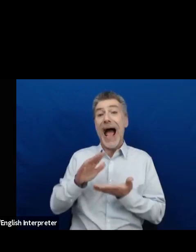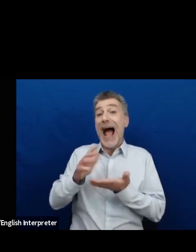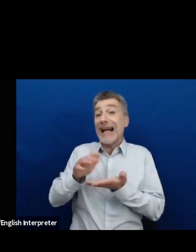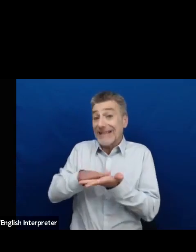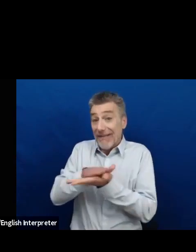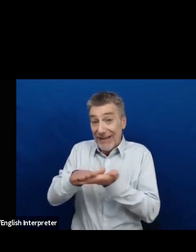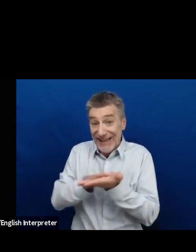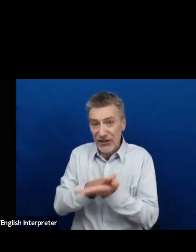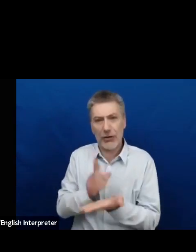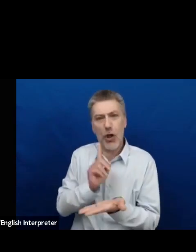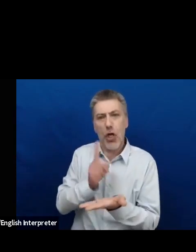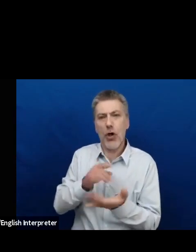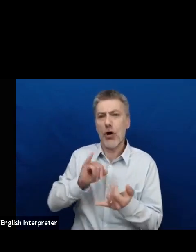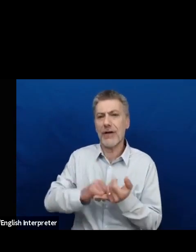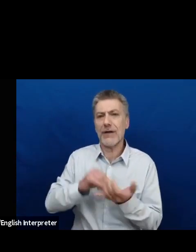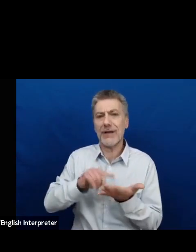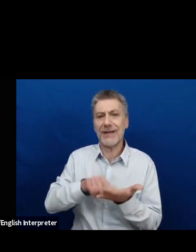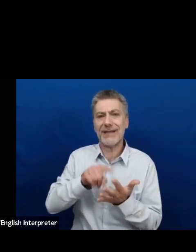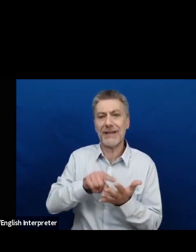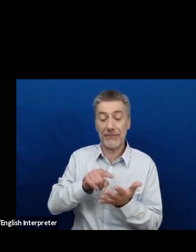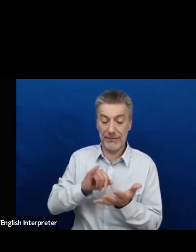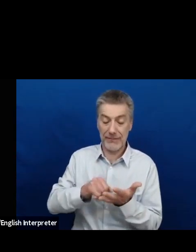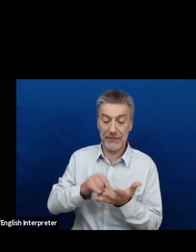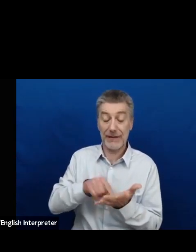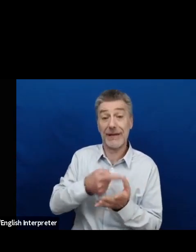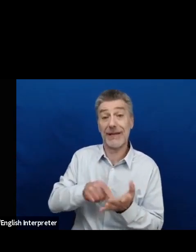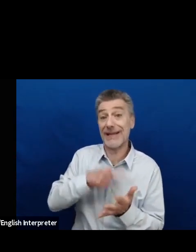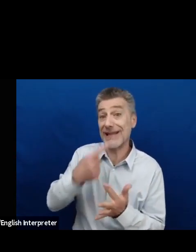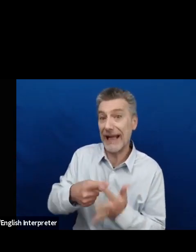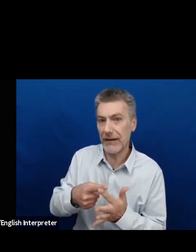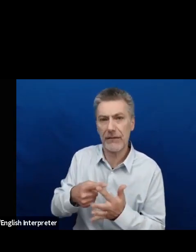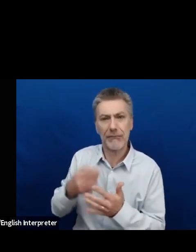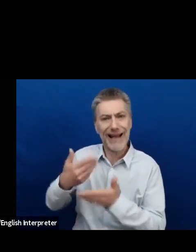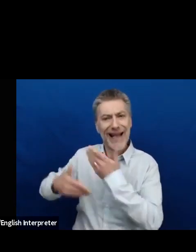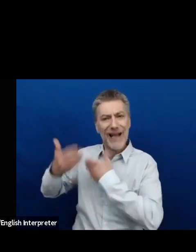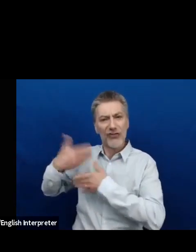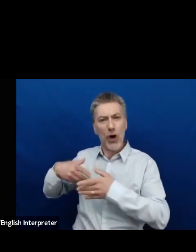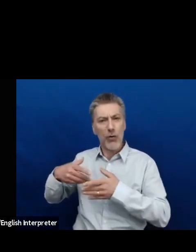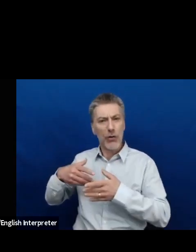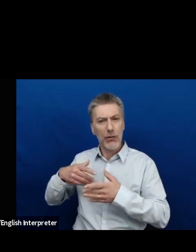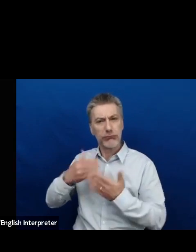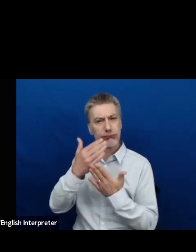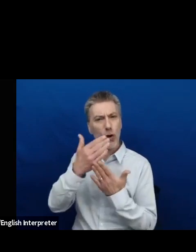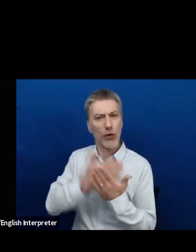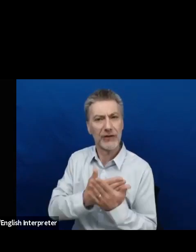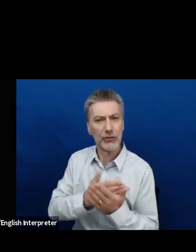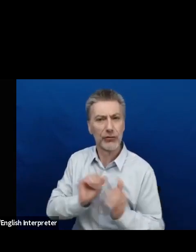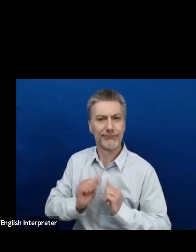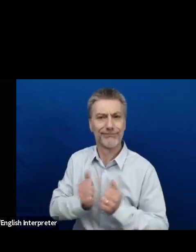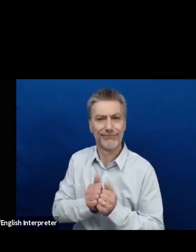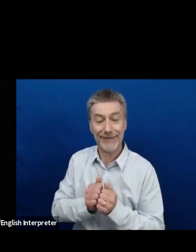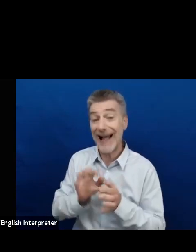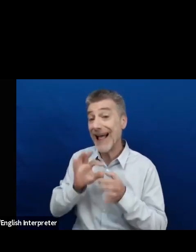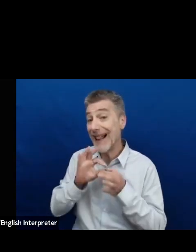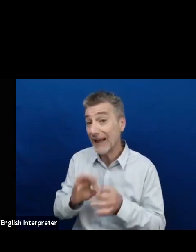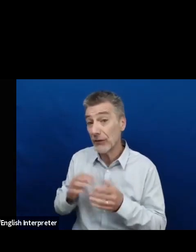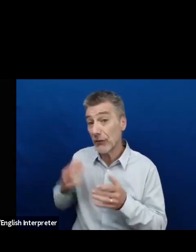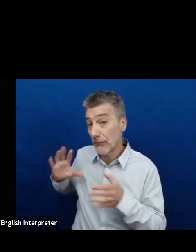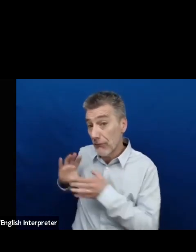in fact imperial states and why does it matter in terms of thinking about global inequality.